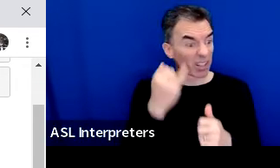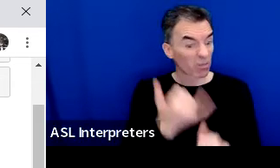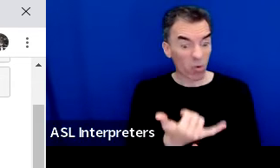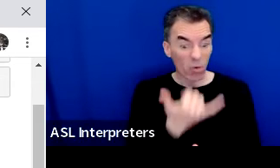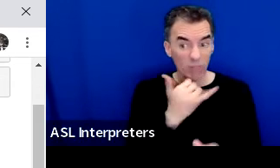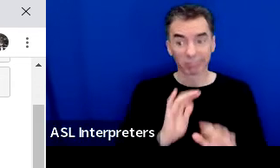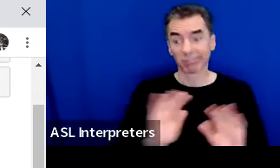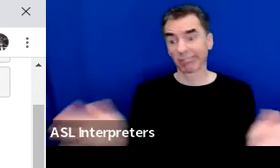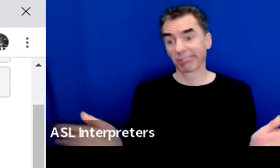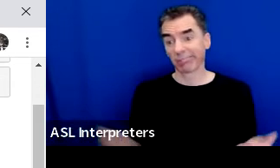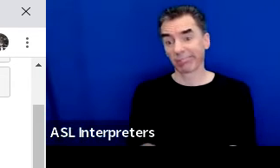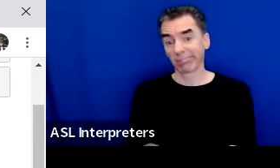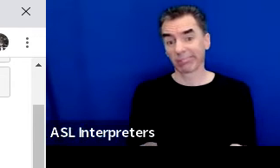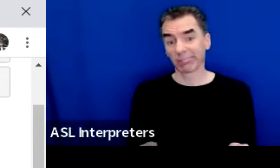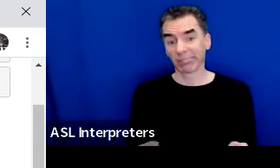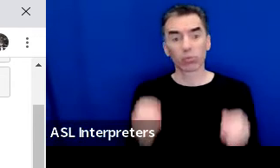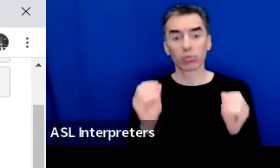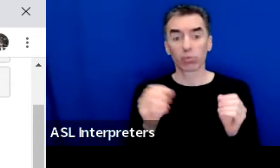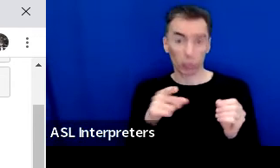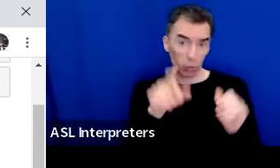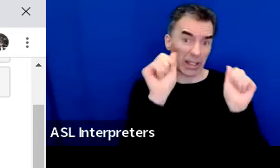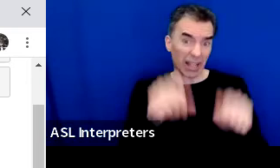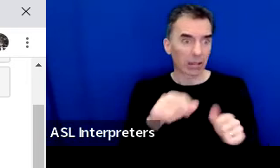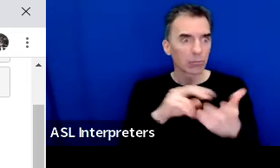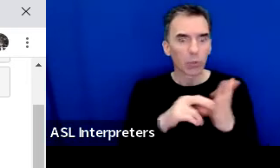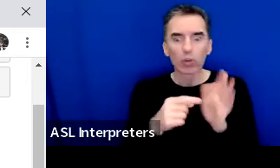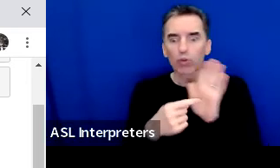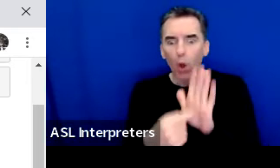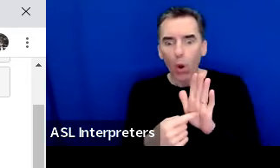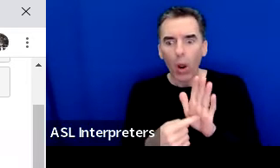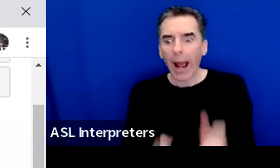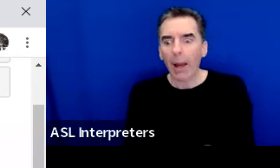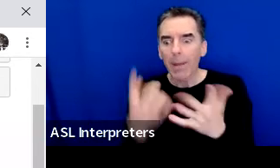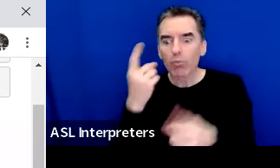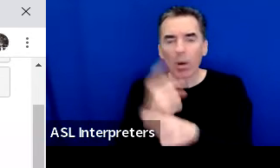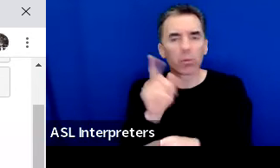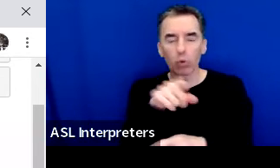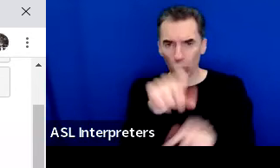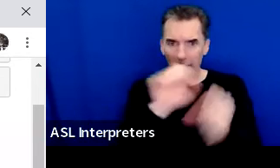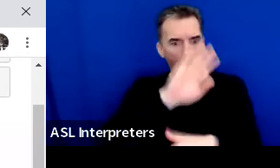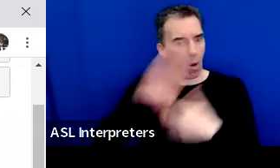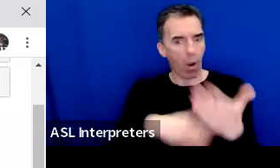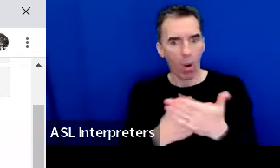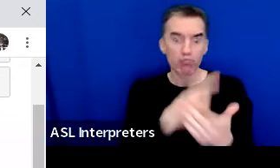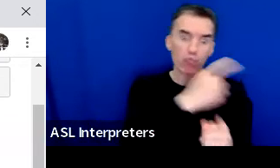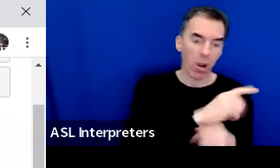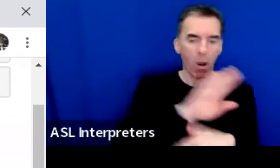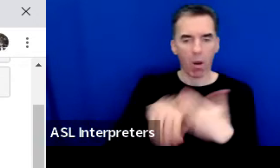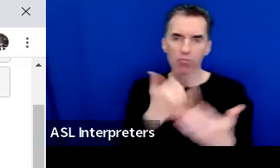You suck in that fail. You could do that if you want. You can also do a allowed to repeat kind of problem.